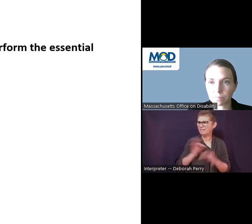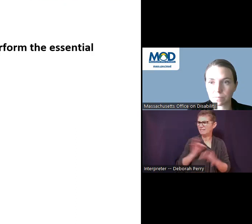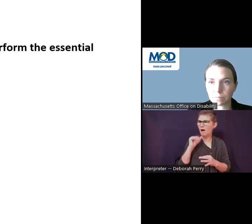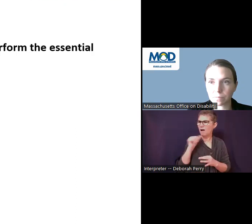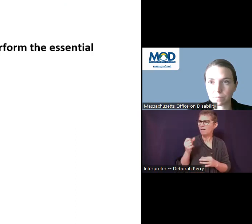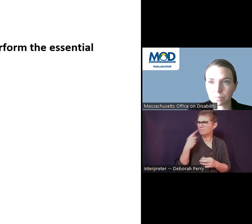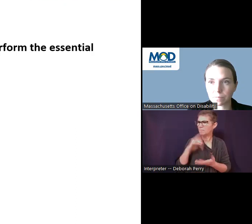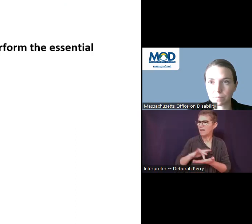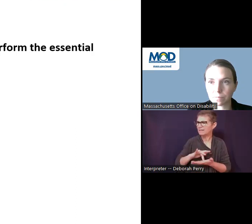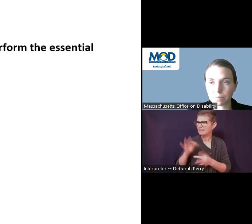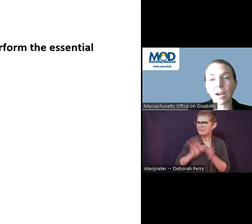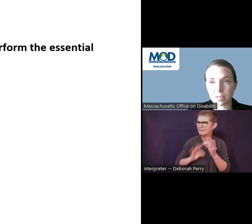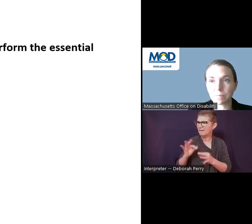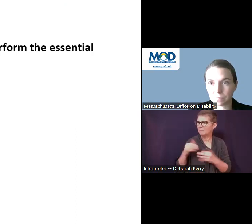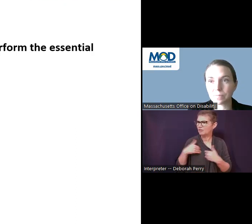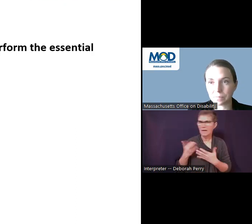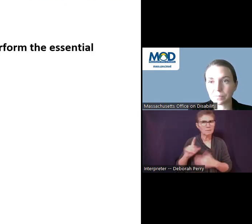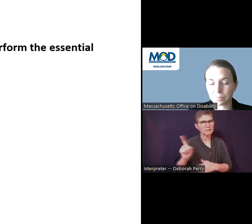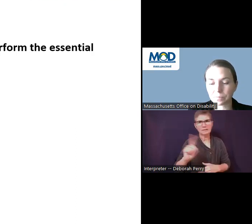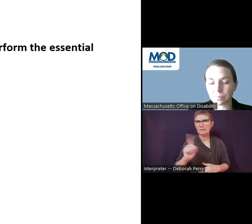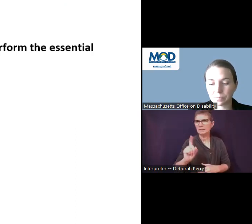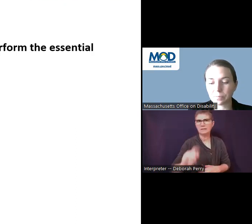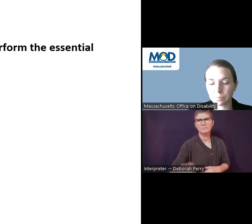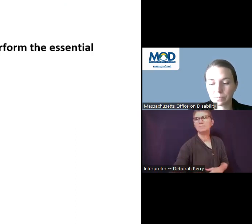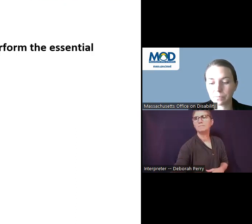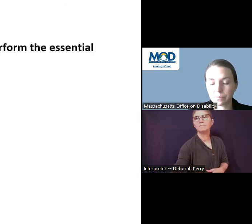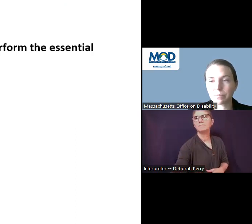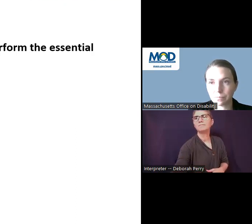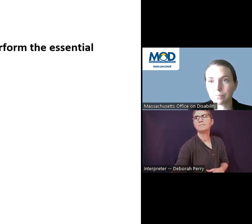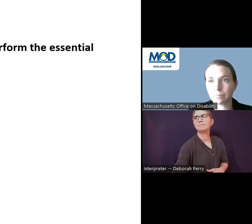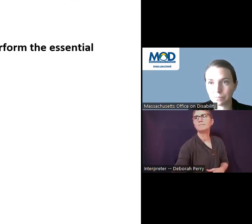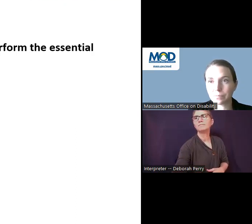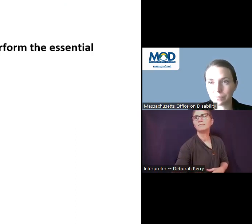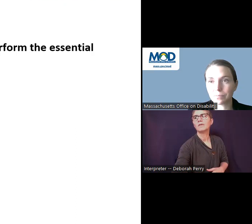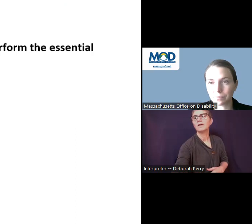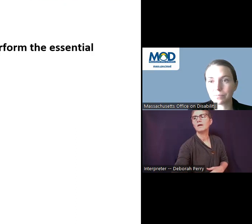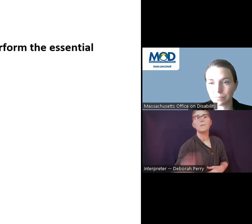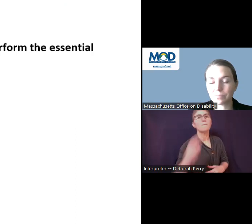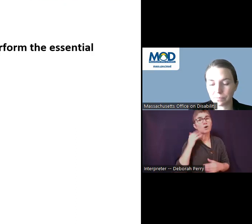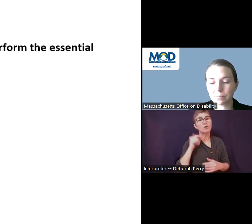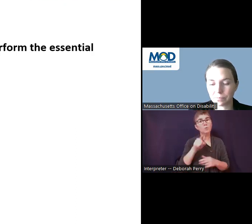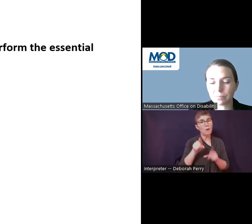service animal because that's not something that you as an employer can provide so I just wanted to provide that clarification